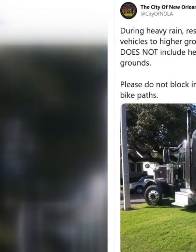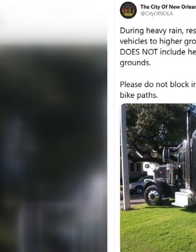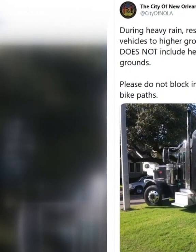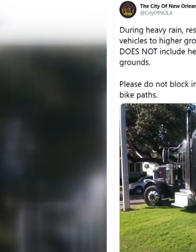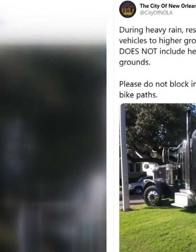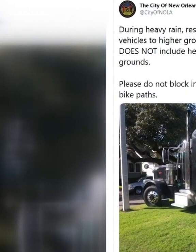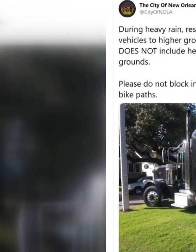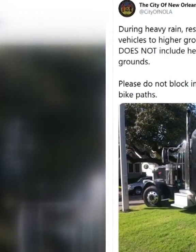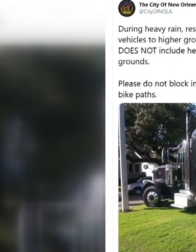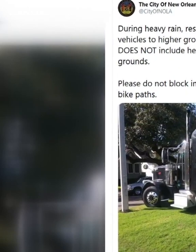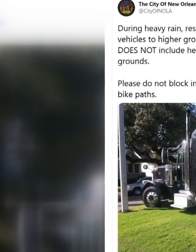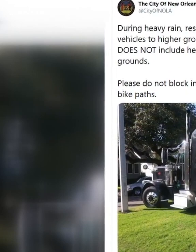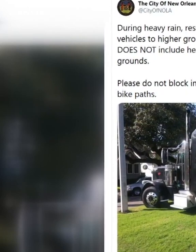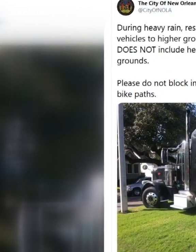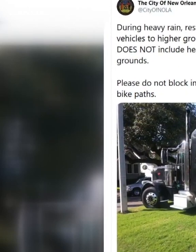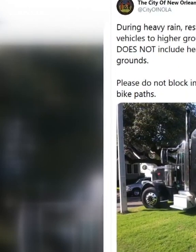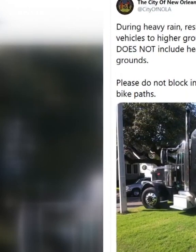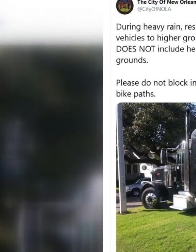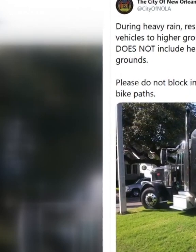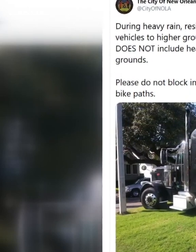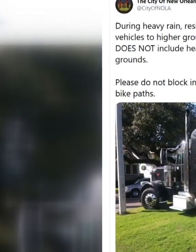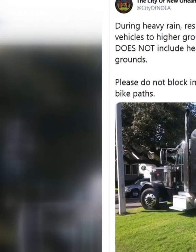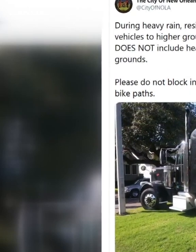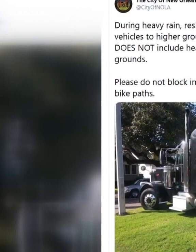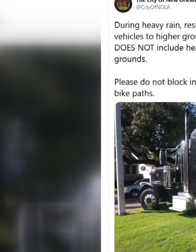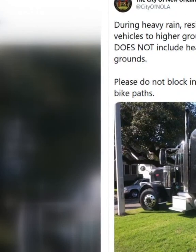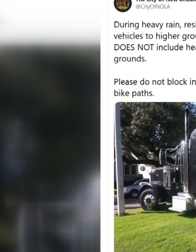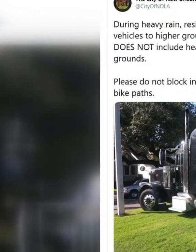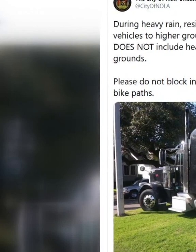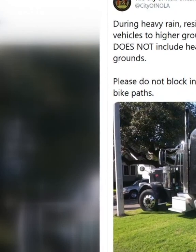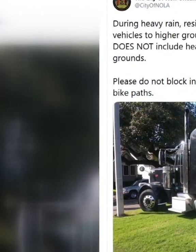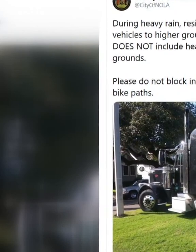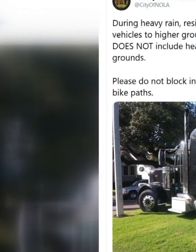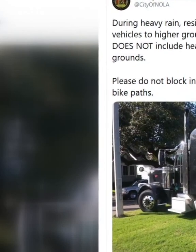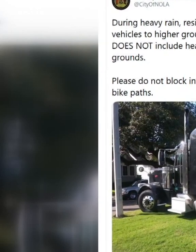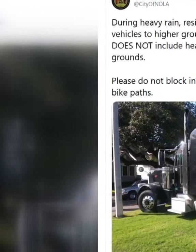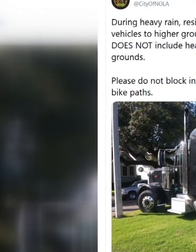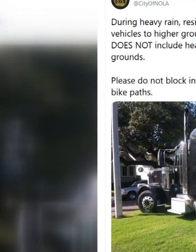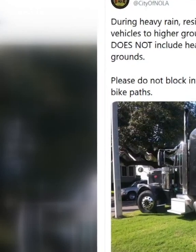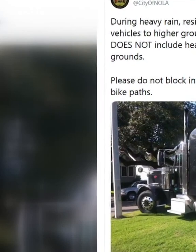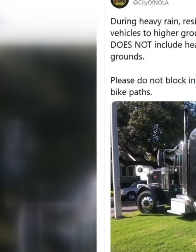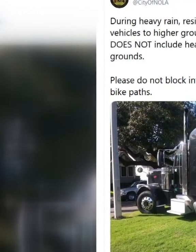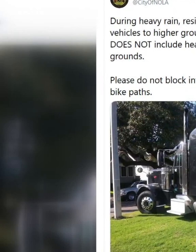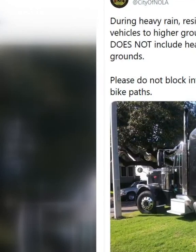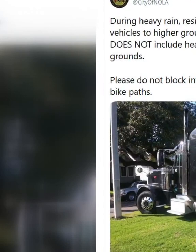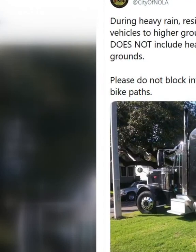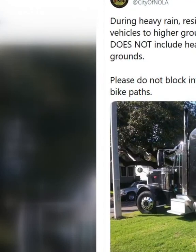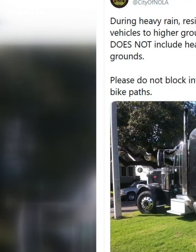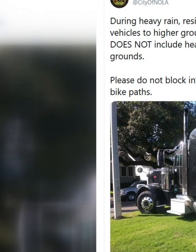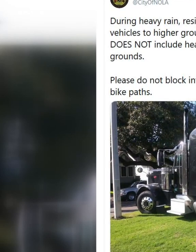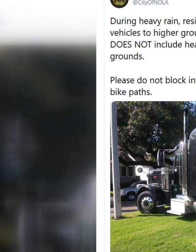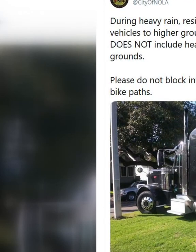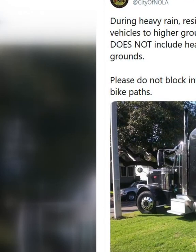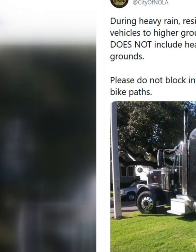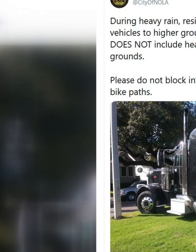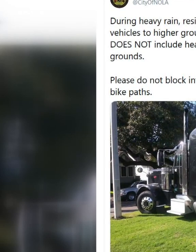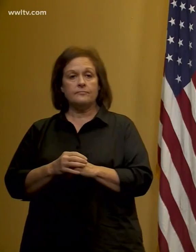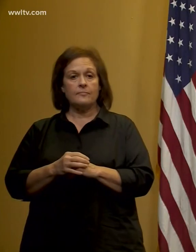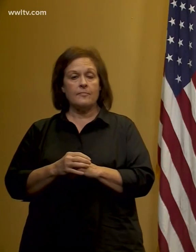THIS PICTURE YOU CAN SEE A LARGE THIS PICTURE YOU CAN SEE A LARGE SEMI THIS PICTURE YOU CAN SEE A LARGE SEMI TRUCK THIS PICTURE YOU CAN SEE A LARGE SEMI TRUCK PARKED THIS PICTURE YOU CAN SEE A LARGE SEMI TRUCK PARKED UP THIS PICTURE YOU CAN SEE A LARGE SEMI TRUCK PARKED UP ON LARGE SEMI TRUCK PARKED UP ON LARGE SEMI TRUCK PARKED UP ON THE LARGE SEMI TRUCK PARKED UP ON THE NEUTRAL LARGE SEMI TRUCK PARKED UP ON THE NEUTRAL GROUND LARGE SEMI TRUCK PARKED UP ON THE NEUTRAL GROUND UPTOWN. THE NEUTRAL GROUND UPTOWN. THE NEUTRAL GROUND UPTOWN. THE THE NEUTRAL GROUND UPTOWN. THE CITY THE NEUTRAL GROUND UPTOWN. THE CITY TWEETED THE NEUTRAL GROUND UPTOWN. THE CITY TWEETED THE THE NEUTRAL GROUND UPTOWN. THE CITY TWEETED THE CAPTION THE CITY TWEETED THE CAPTION THE CITY TWEETED THE CAPTION LIFTED THE CITY TWEETED THE CAPTION LIFTED PARKING THE CITY TWEETED THE CAPTION LIFTED PARKING RESTRICTIONS LIFTED PARKING RESTRICTIONS LIFTED PARKING RESTRICTIONS DOES LIFTED PARKING RESTRICTIONS DOES NOT LIFTED PARKING RESTRICTIONS DOES NOT INCLUDE LIFTED PARKING RESTRICTIONS DOES NOT INCLUDE HEAVY DOES NOT INCLUDE HEAVY DOES NOT INCLUDE HEAVY EQUIPMENT DOES NOT INCLUDE HEAVY EQUIPMENT ON DOES NOT INCLUDE HEAVY EQUIPMENT ON THE DOES NOT INCLUDE HEAVY EQUIPMENT ON THE NEUTRAL